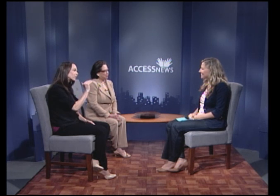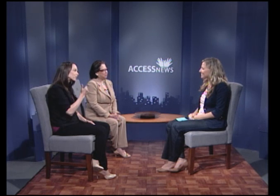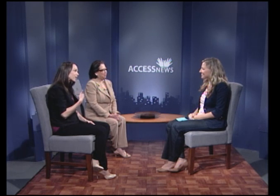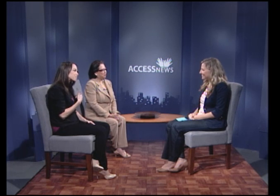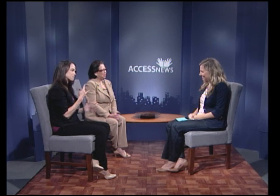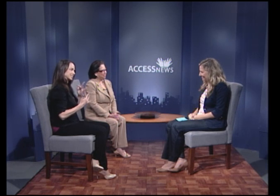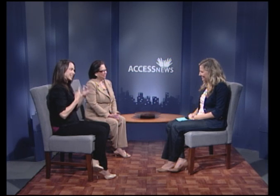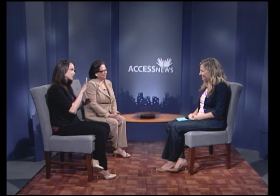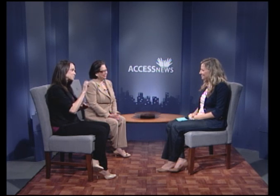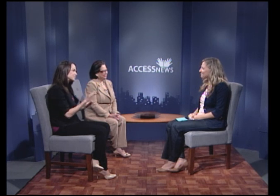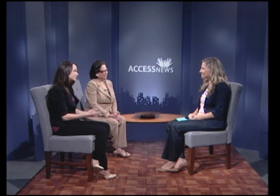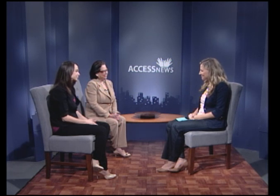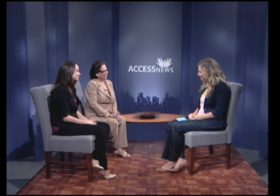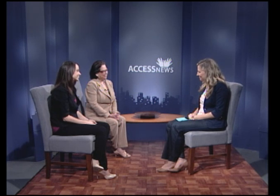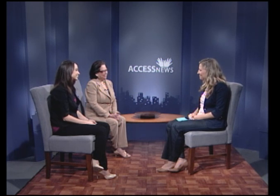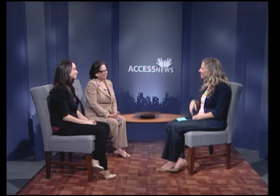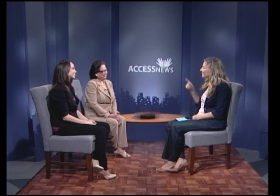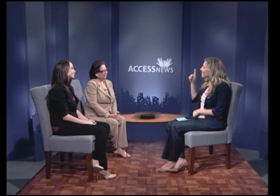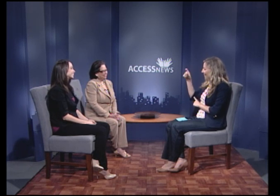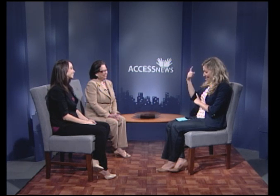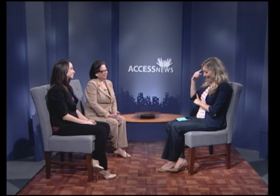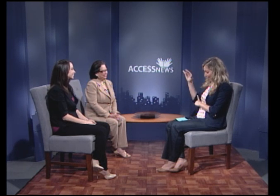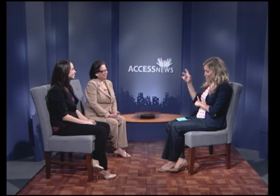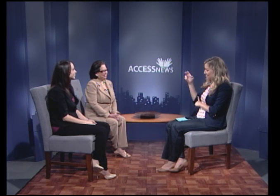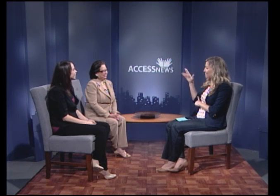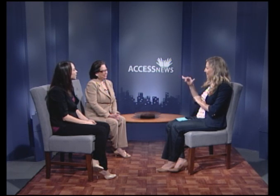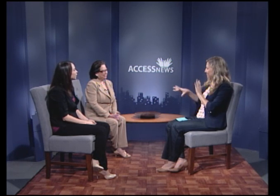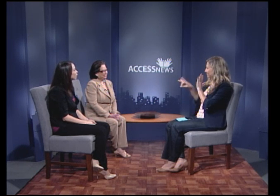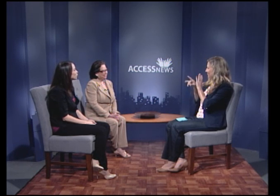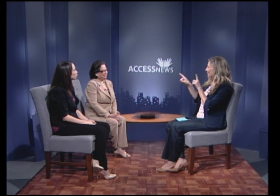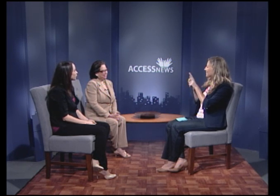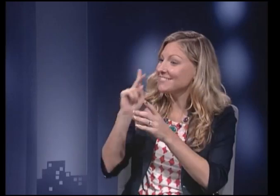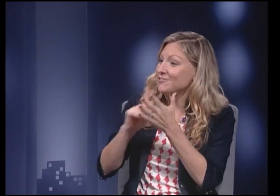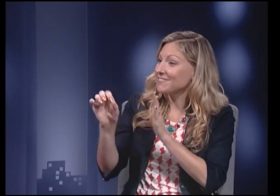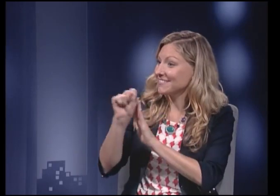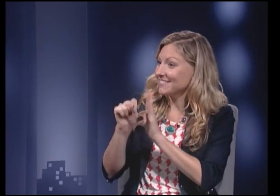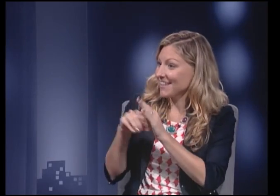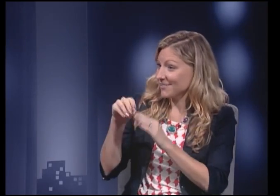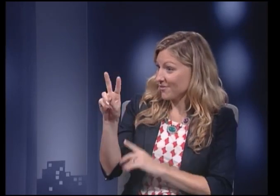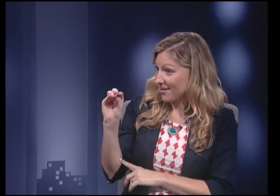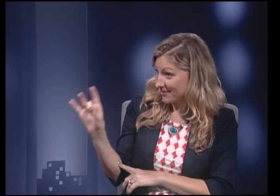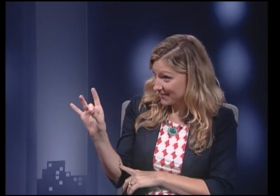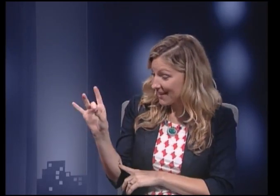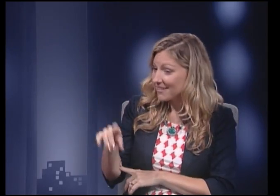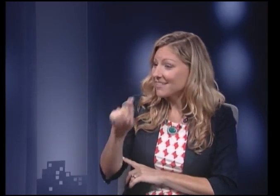I'm excited to be here. Governor Rick Perry appointed you as Secretary of State